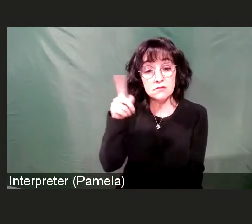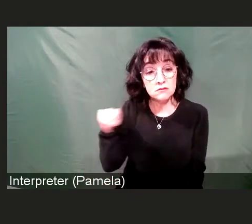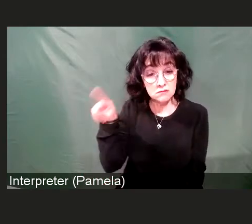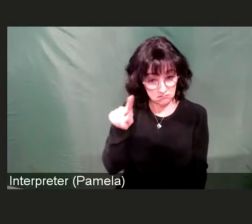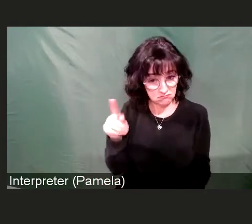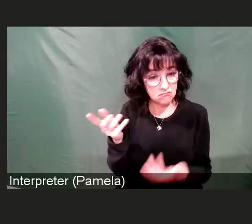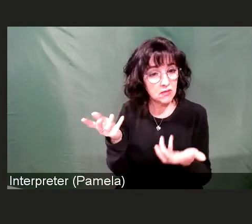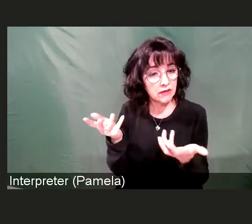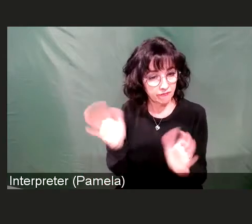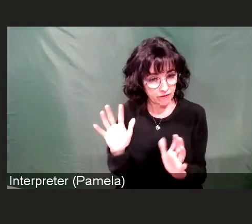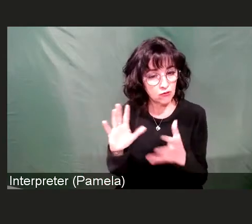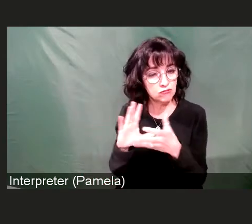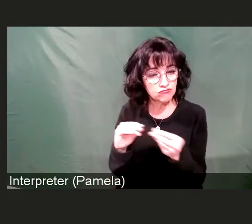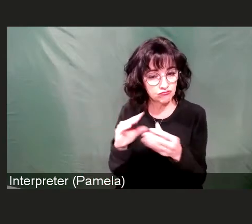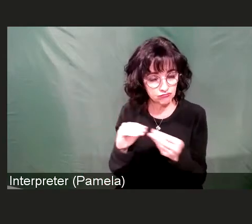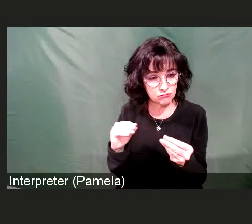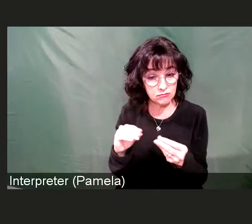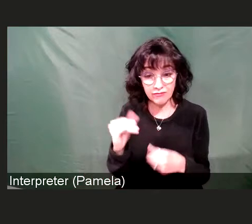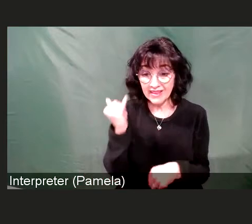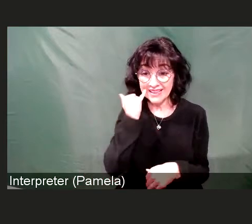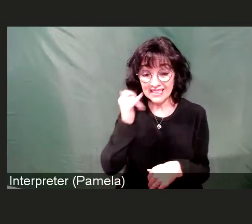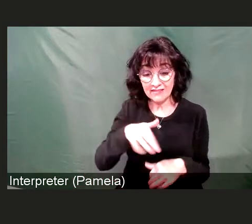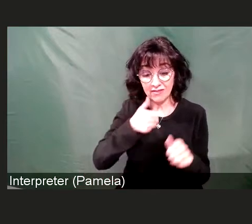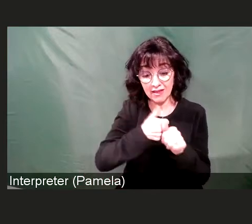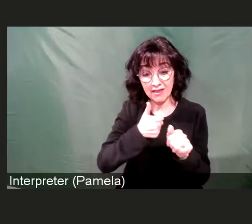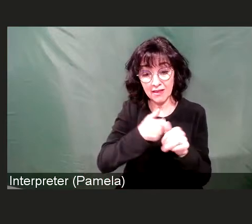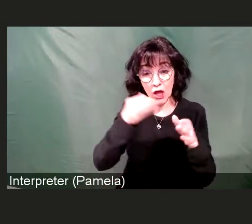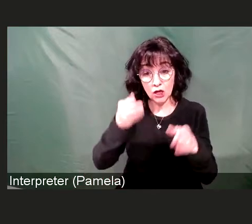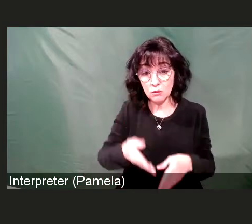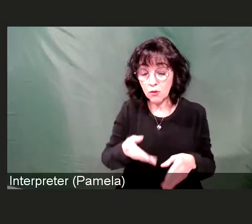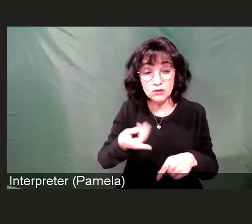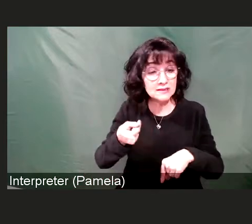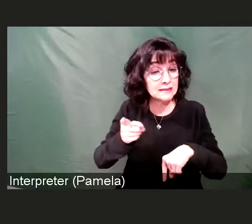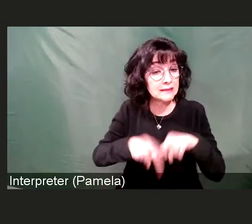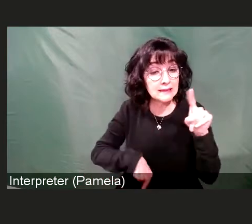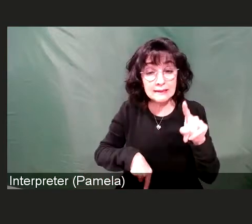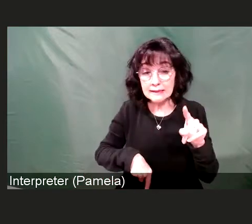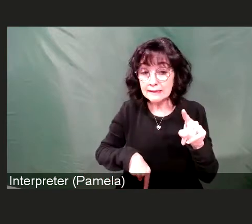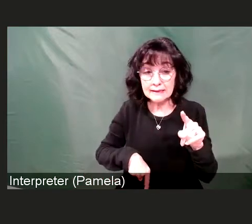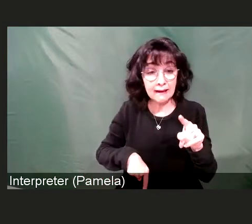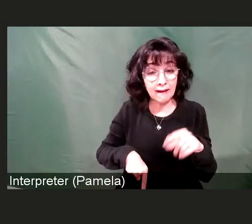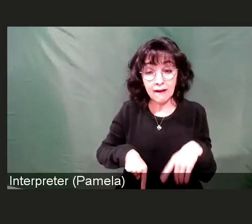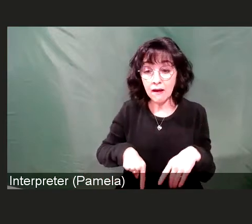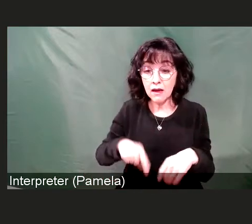if someone is unable to receive their second dose by that 42nd day